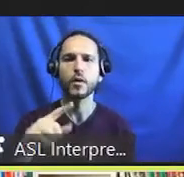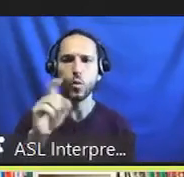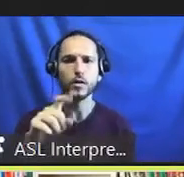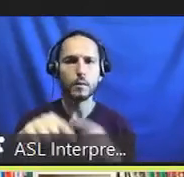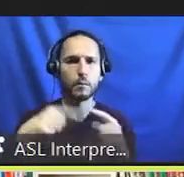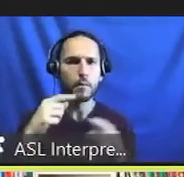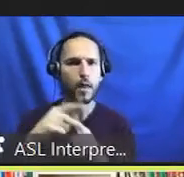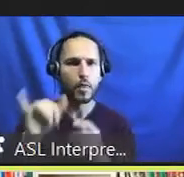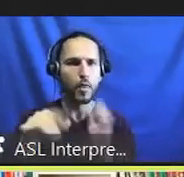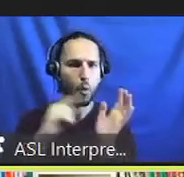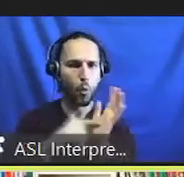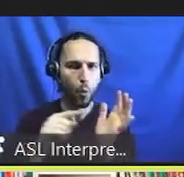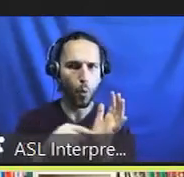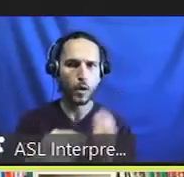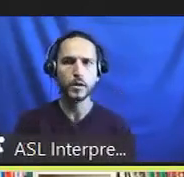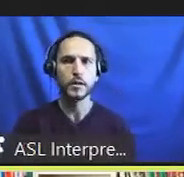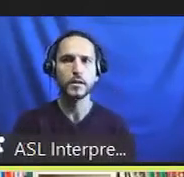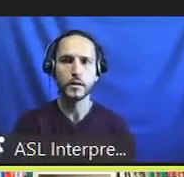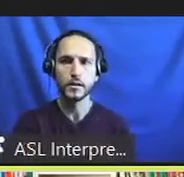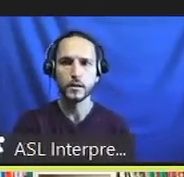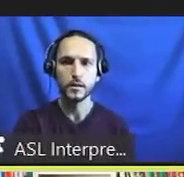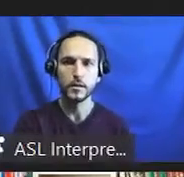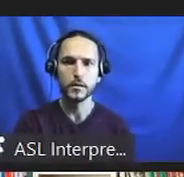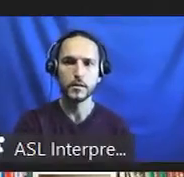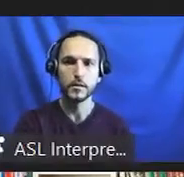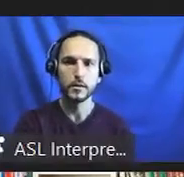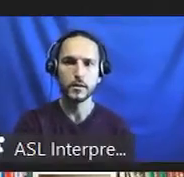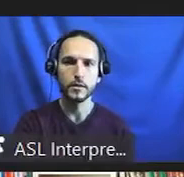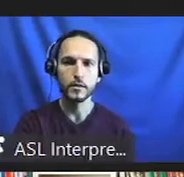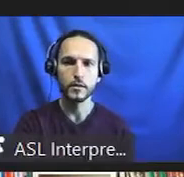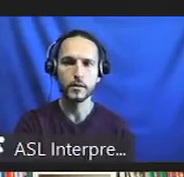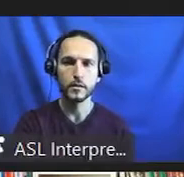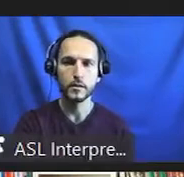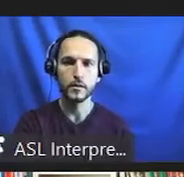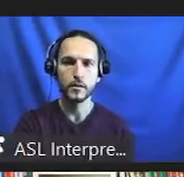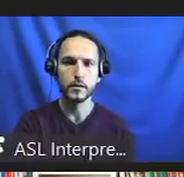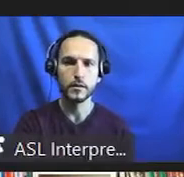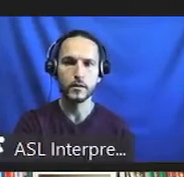I actually don't see that. Was that--